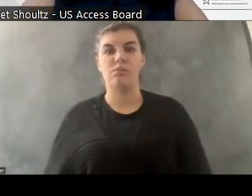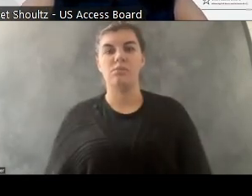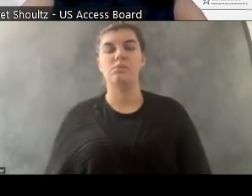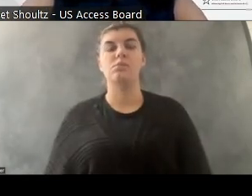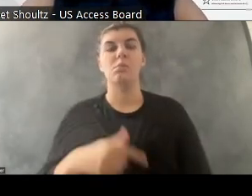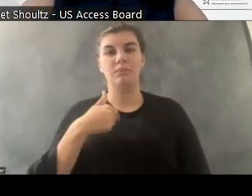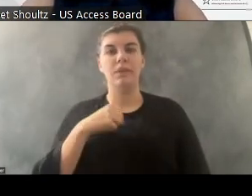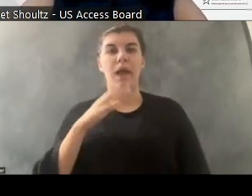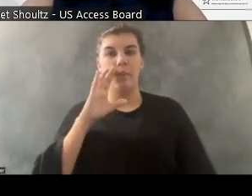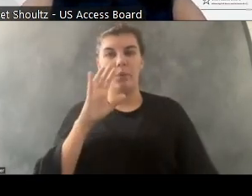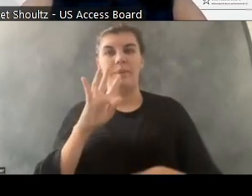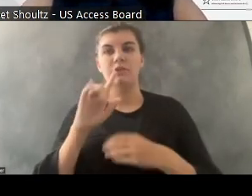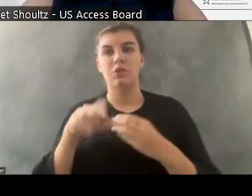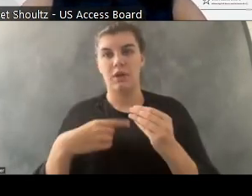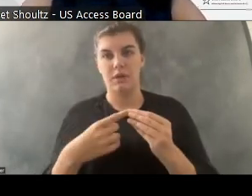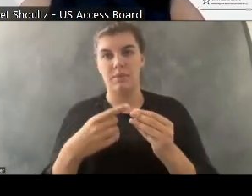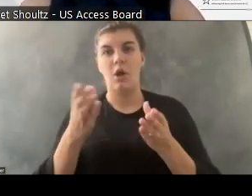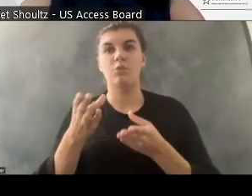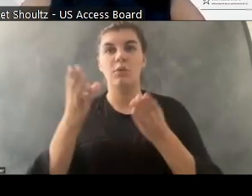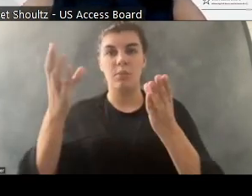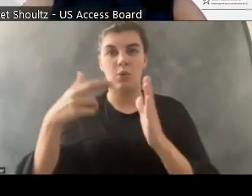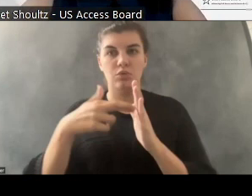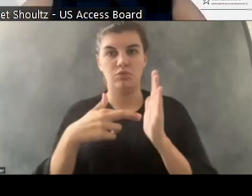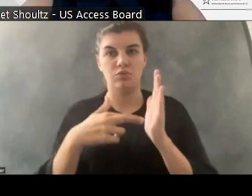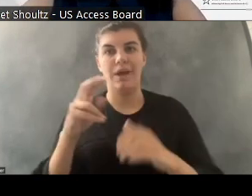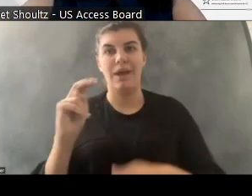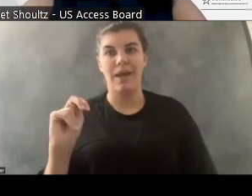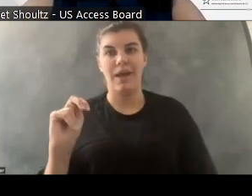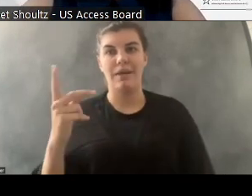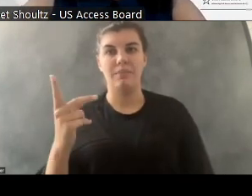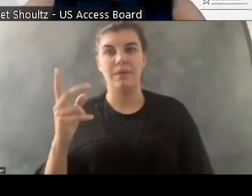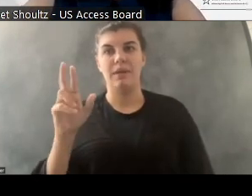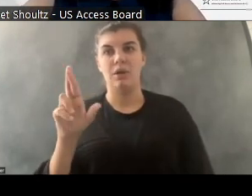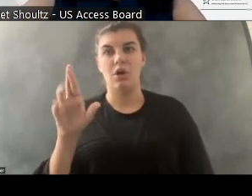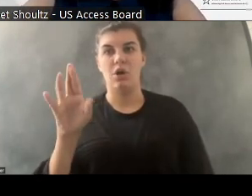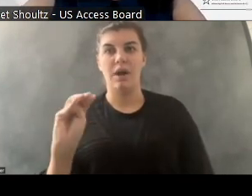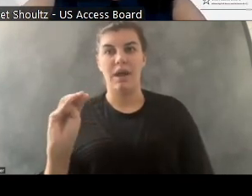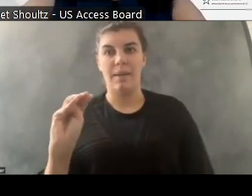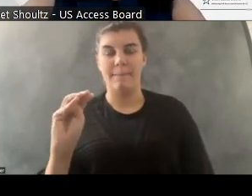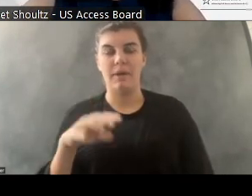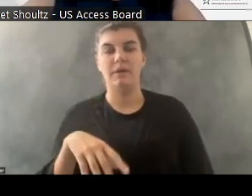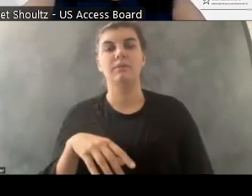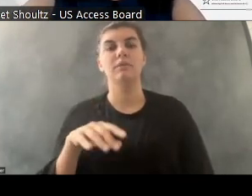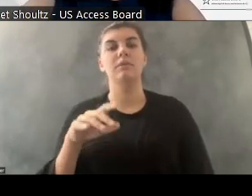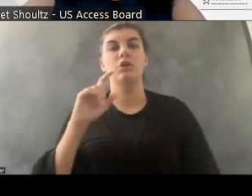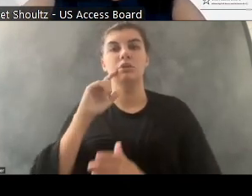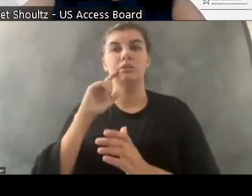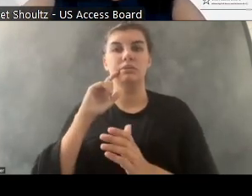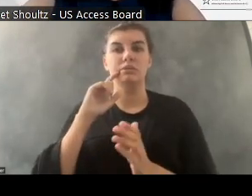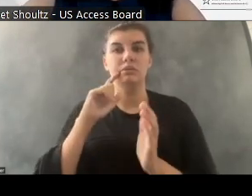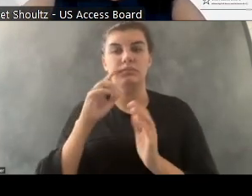I will be referring to the proposed rule as the NPRM or Notice of Proposed Rulemaking.